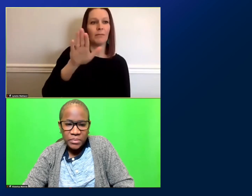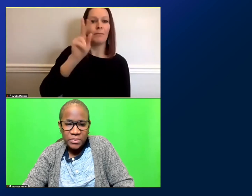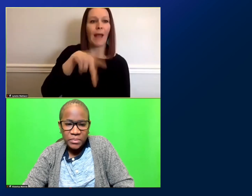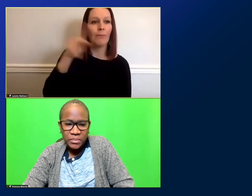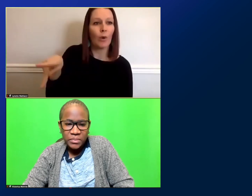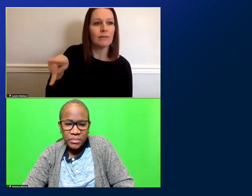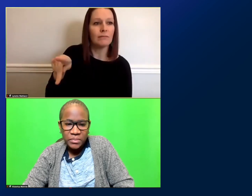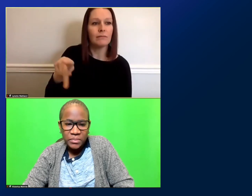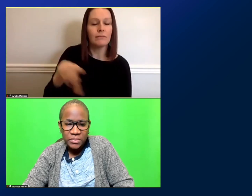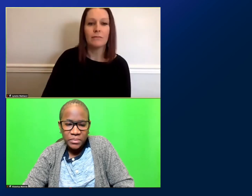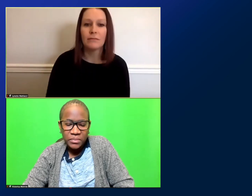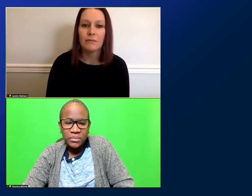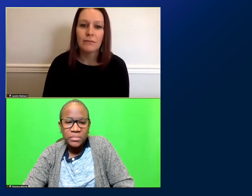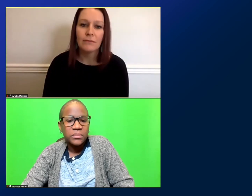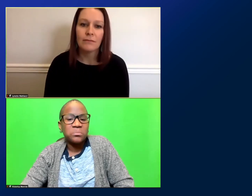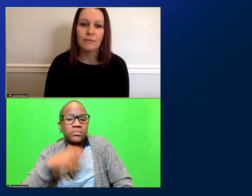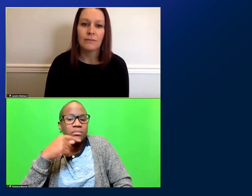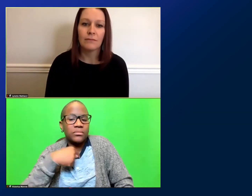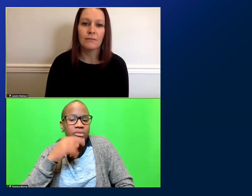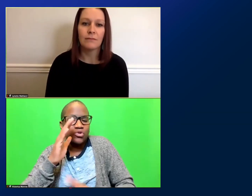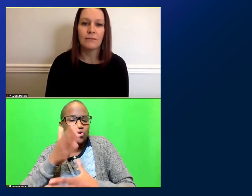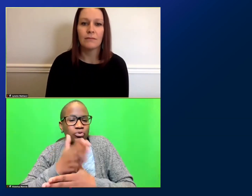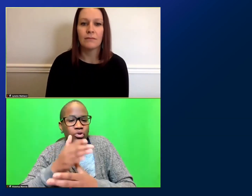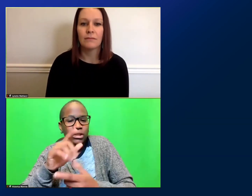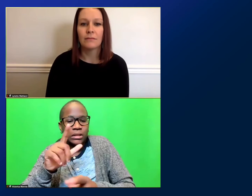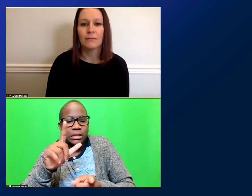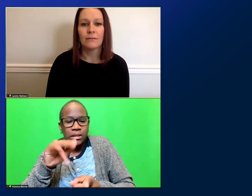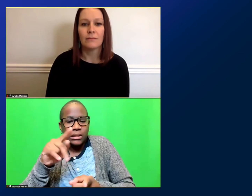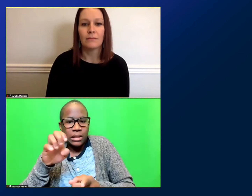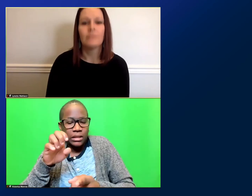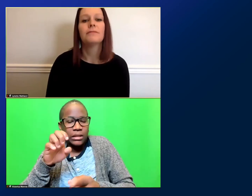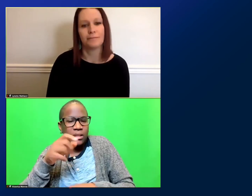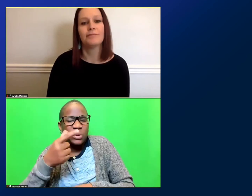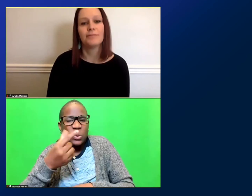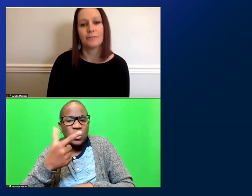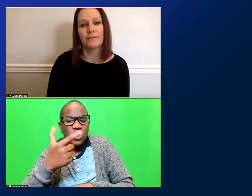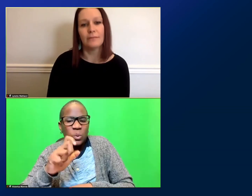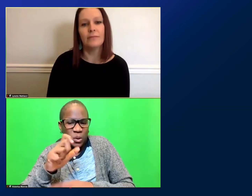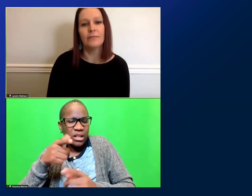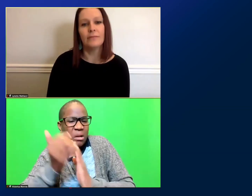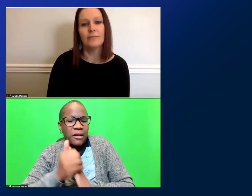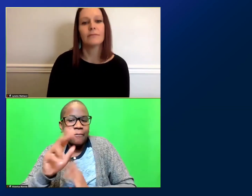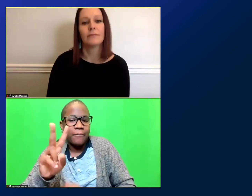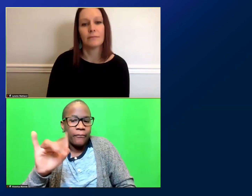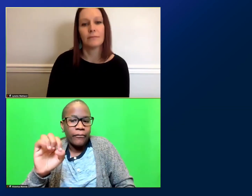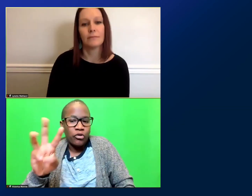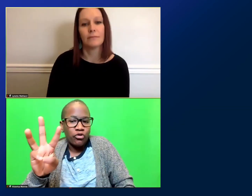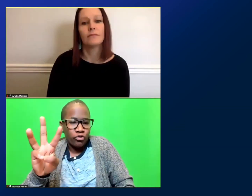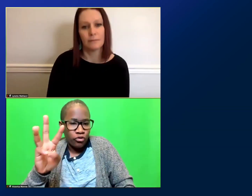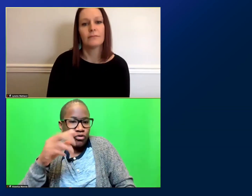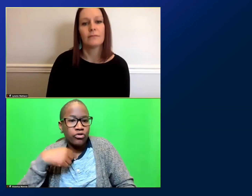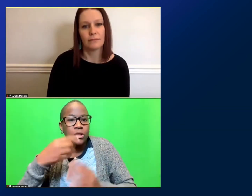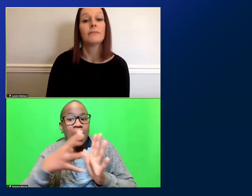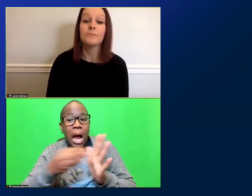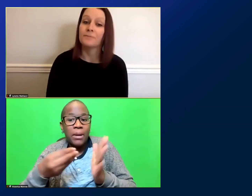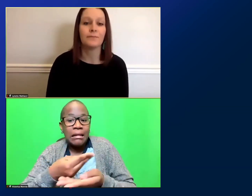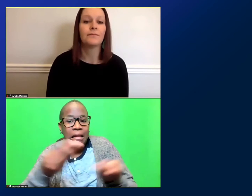and victory is answering yes i can go ahead um and and share resources with you all after this